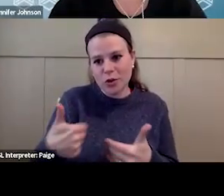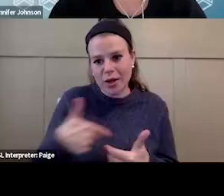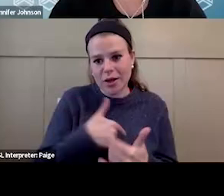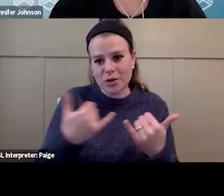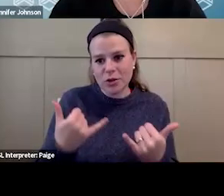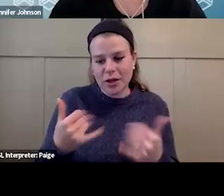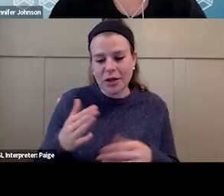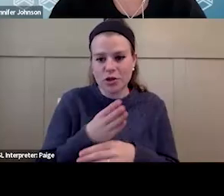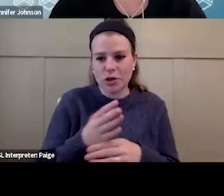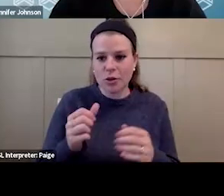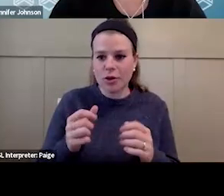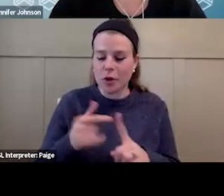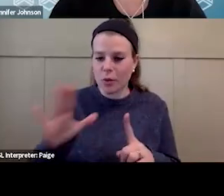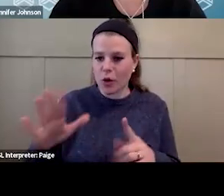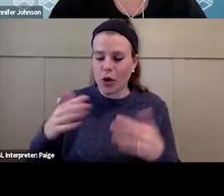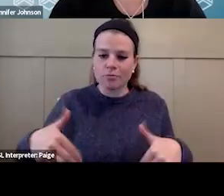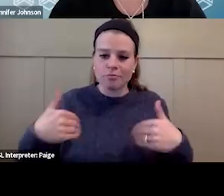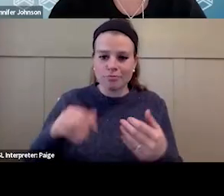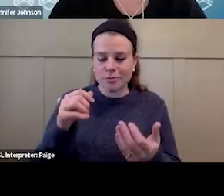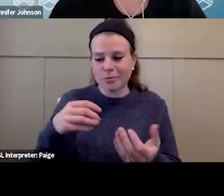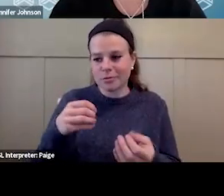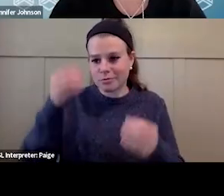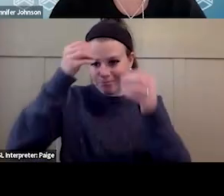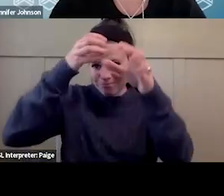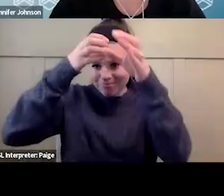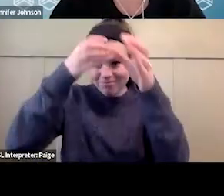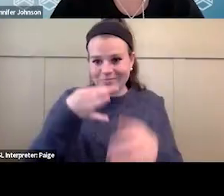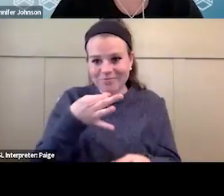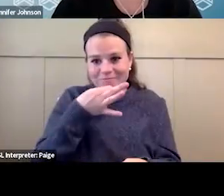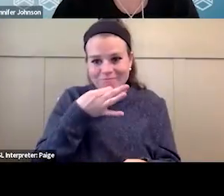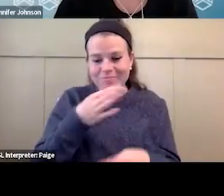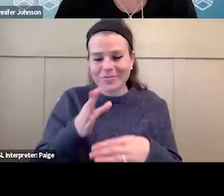sharing from your wealth of expertise and, uh, sharing this critical message, uh,